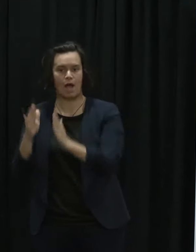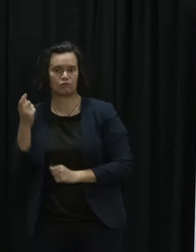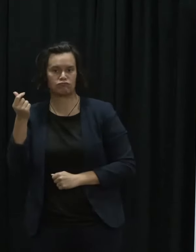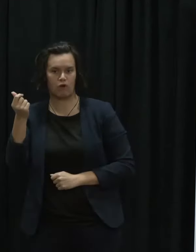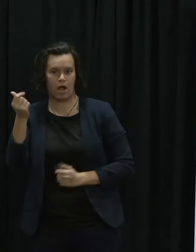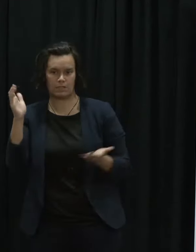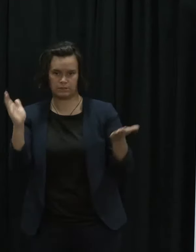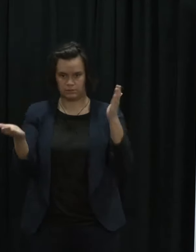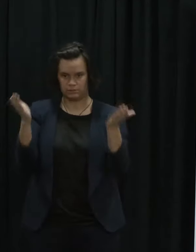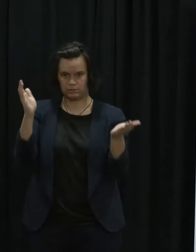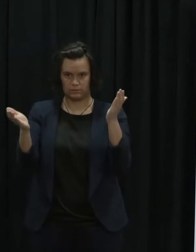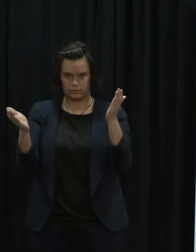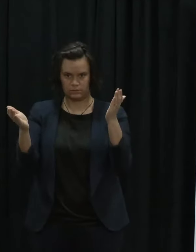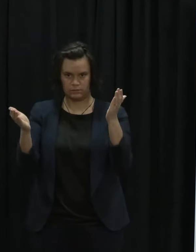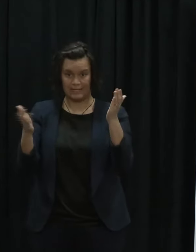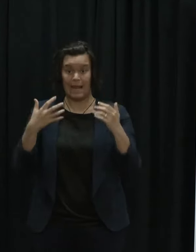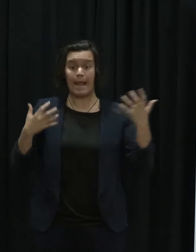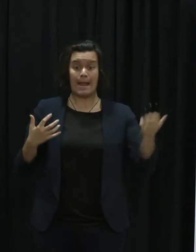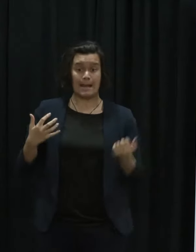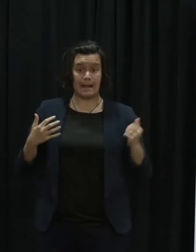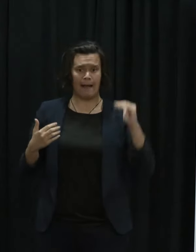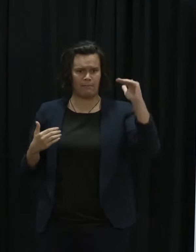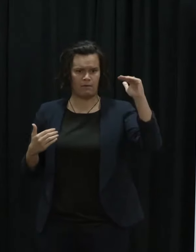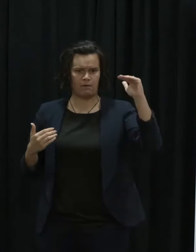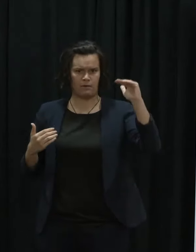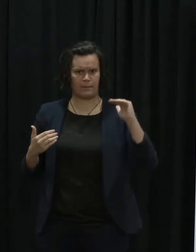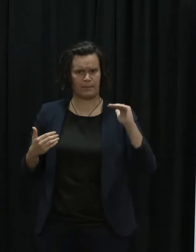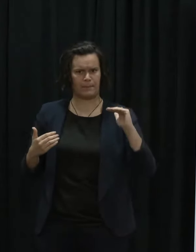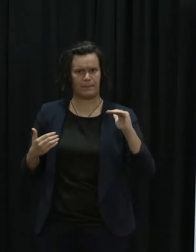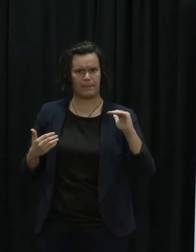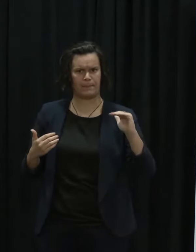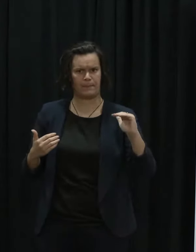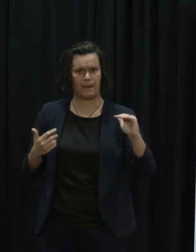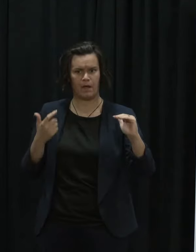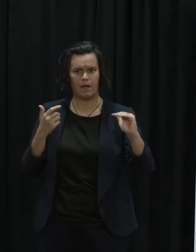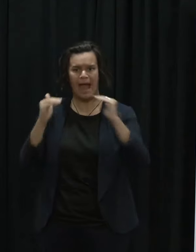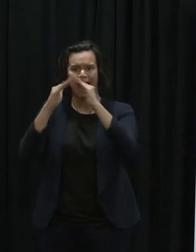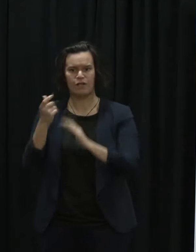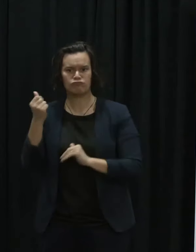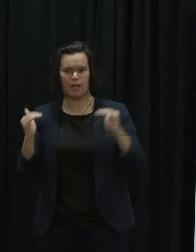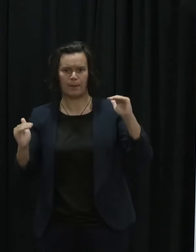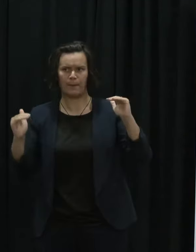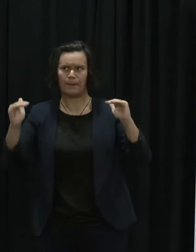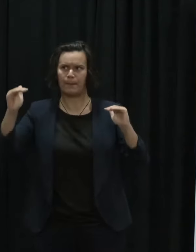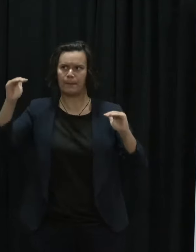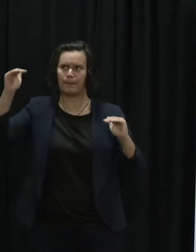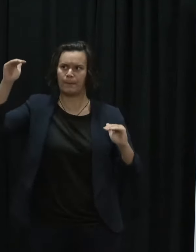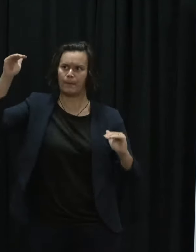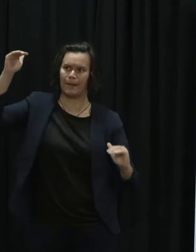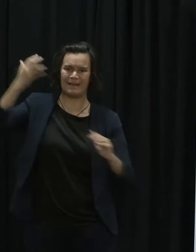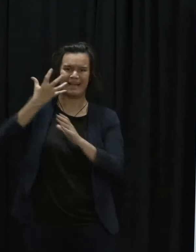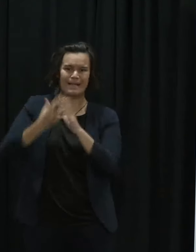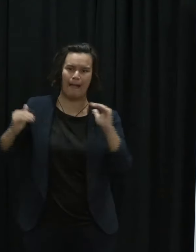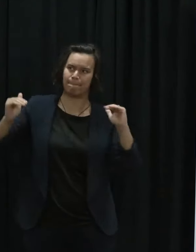How much income they are earning relative to what is happening with house prices and we have seen over a number of